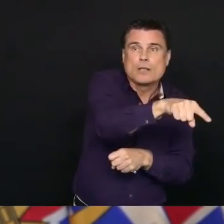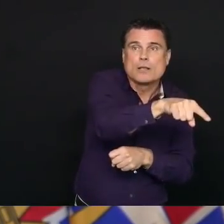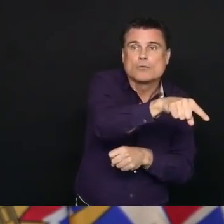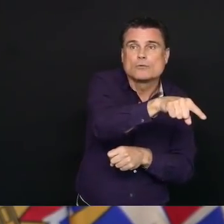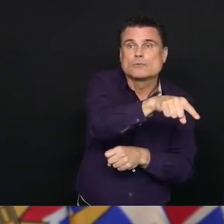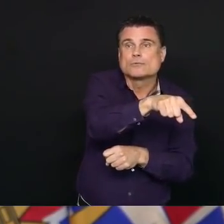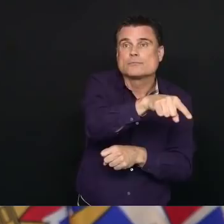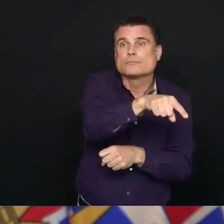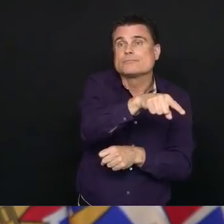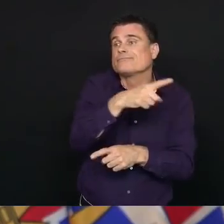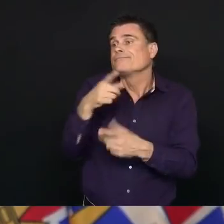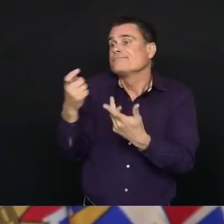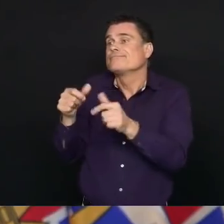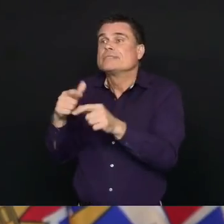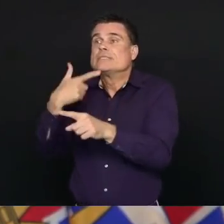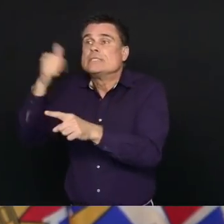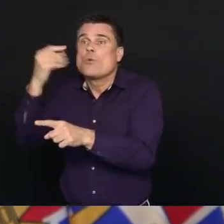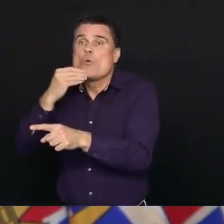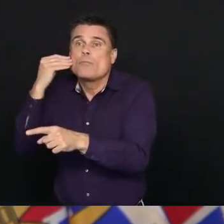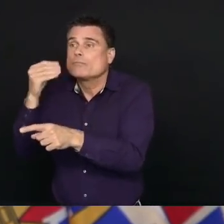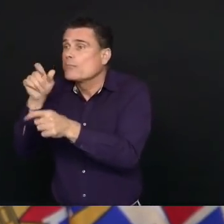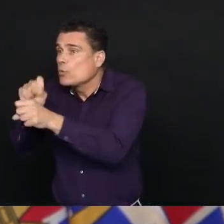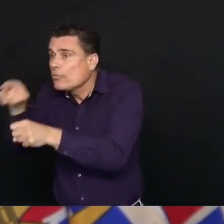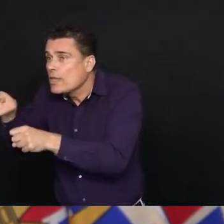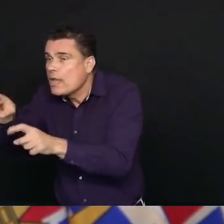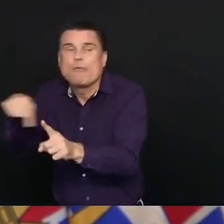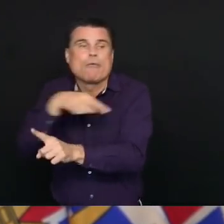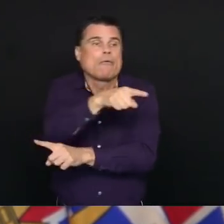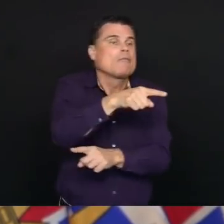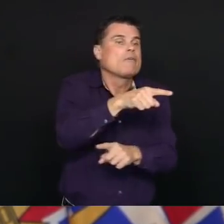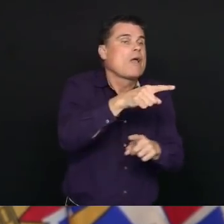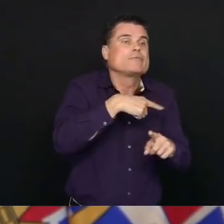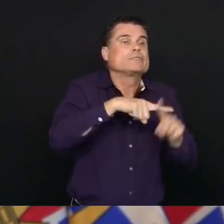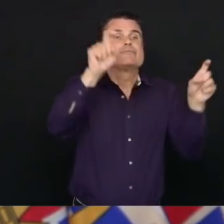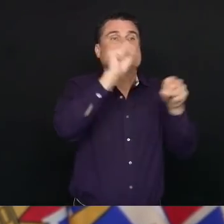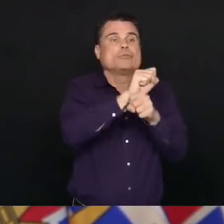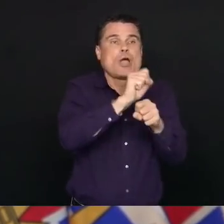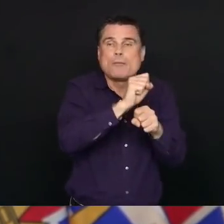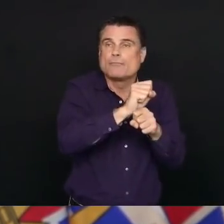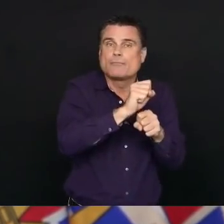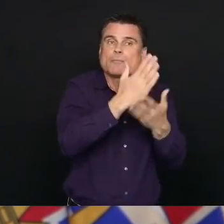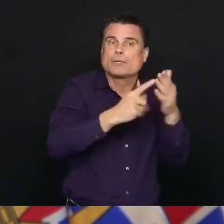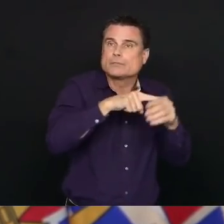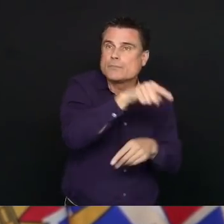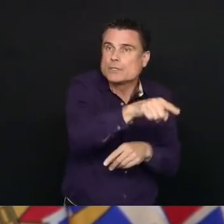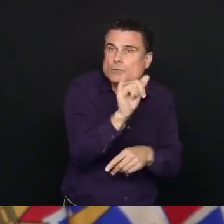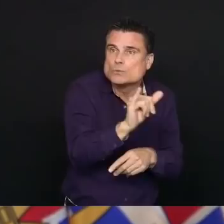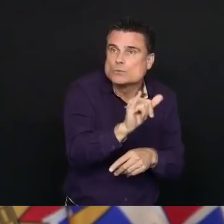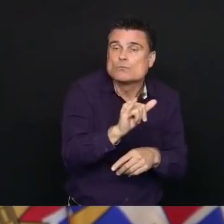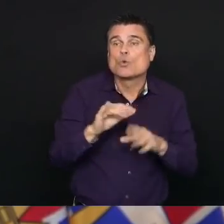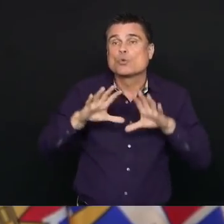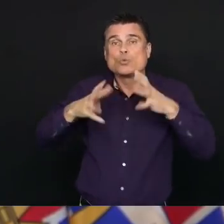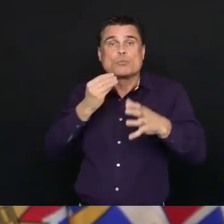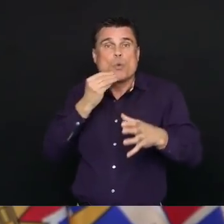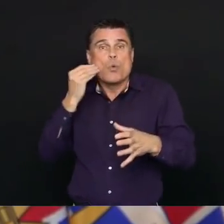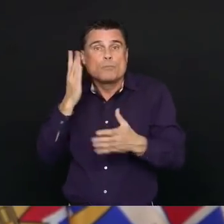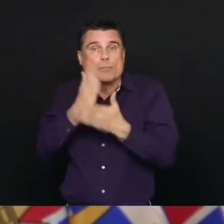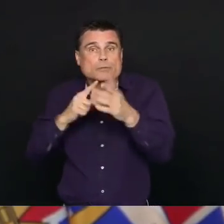So being able to pull all of the data together was one of the first steps we did and that